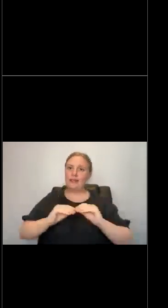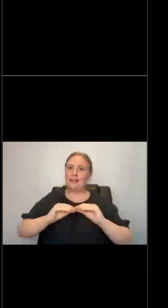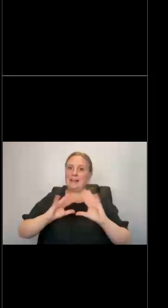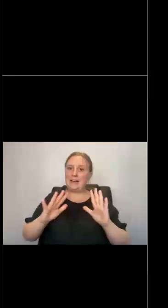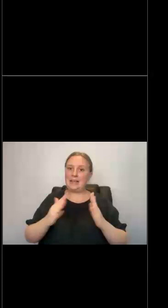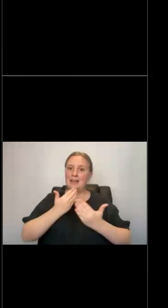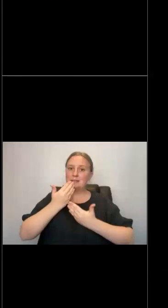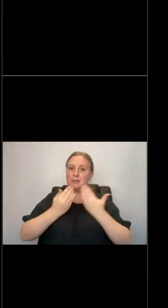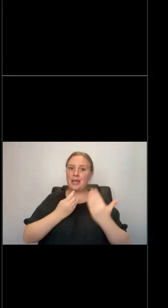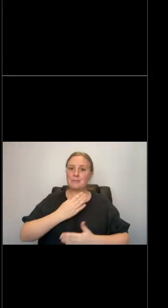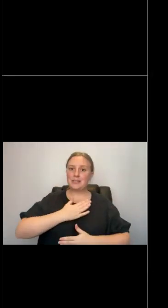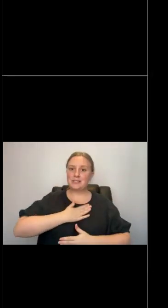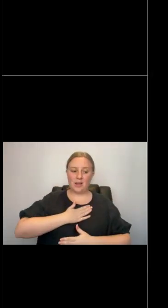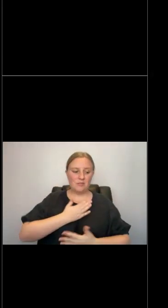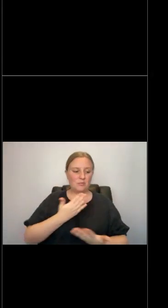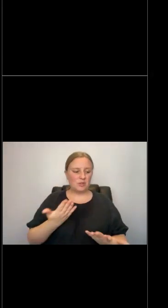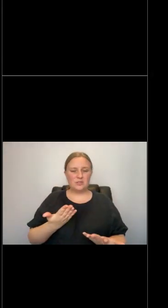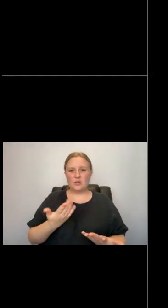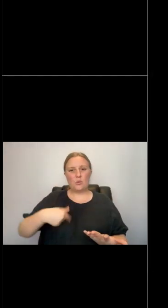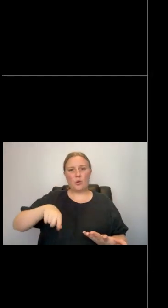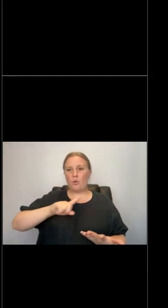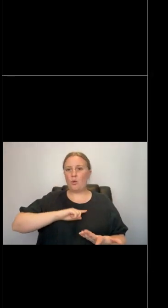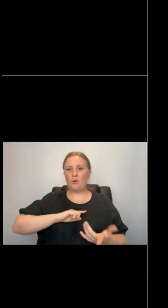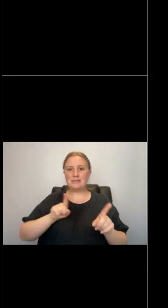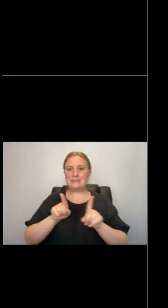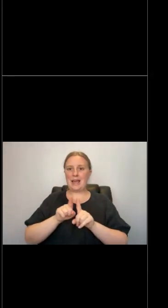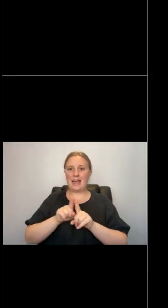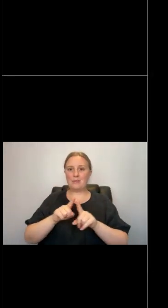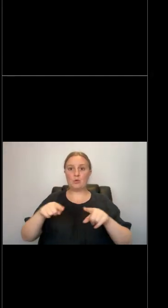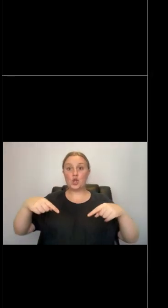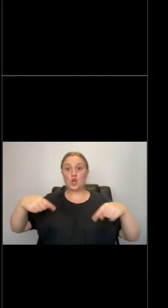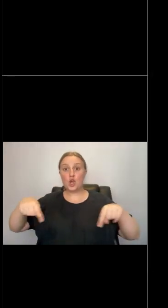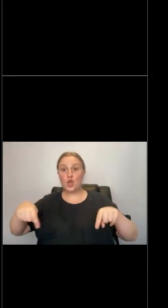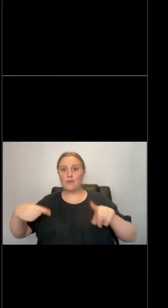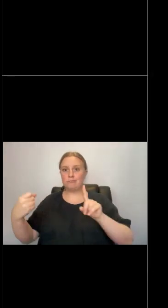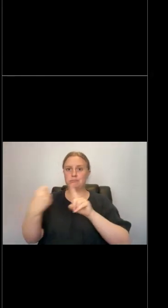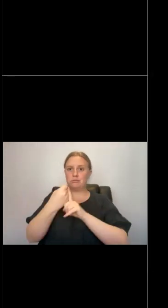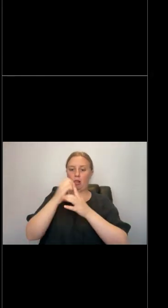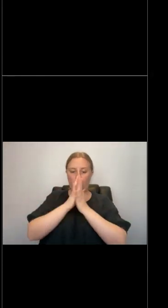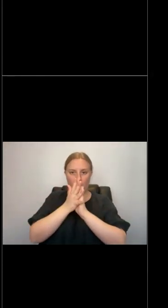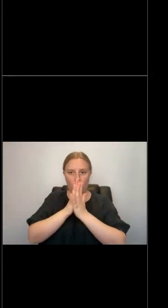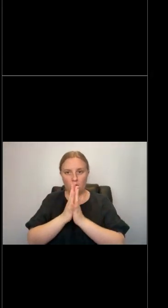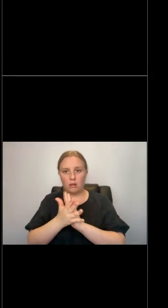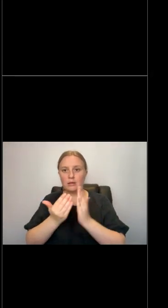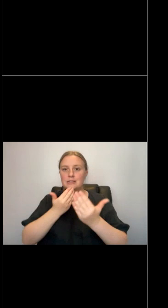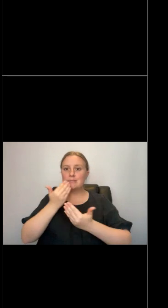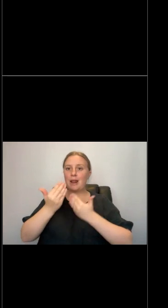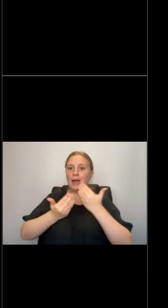nerves can get in the way of articulating someone's self quite well.